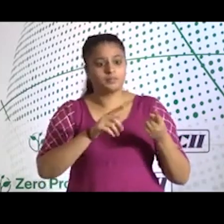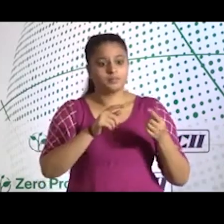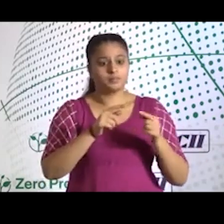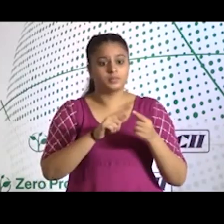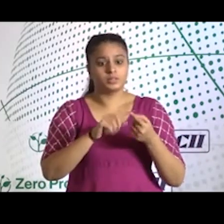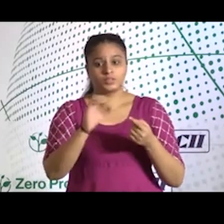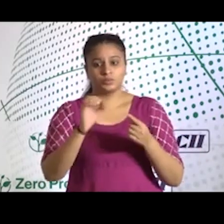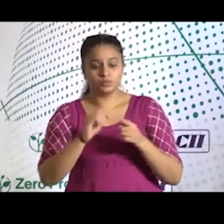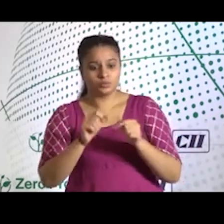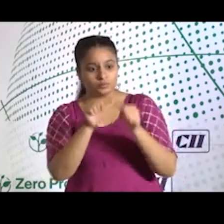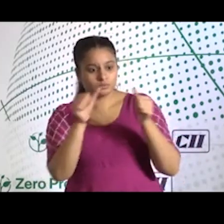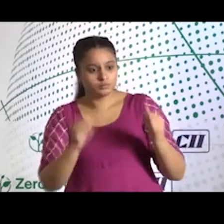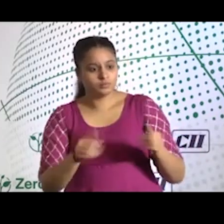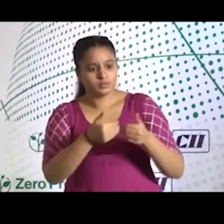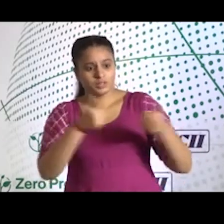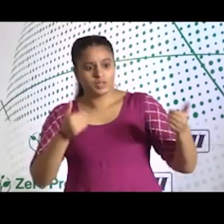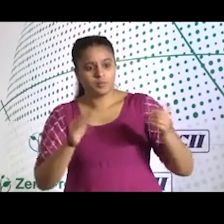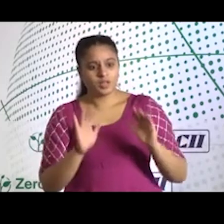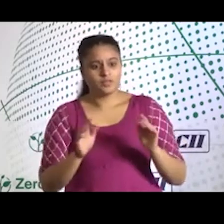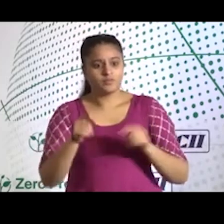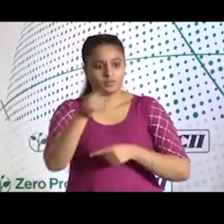And unless you bridge those gaps,